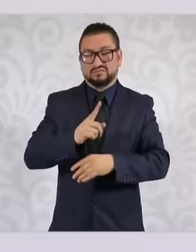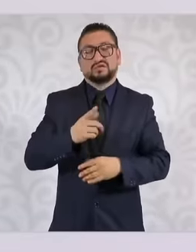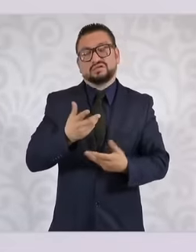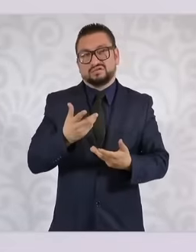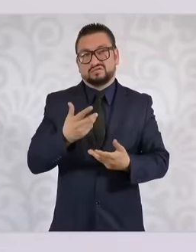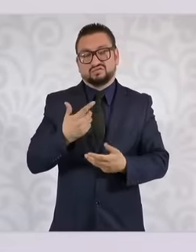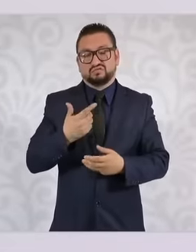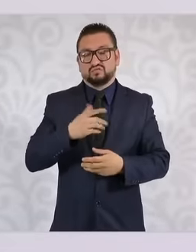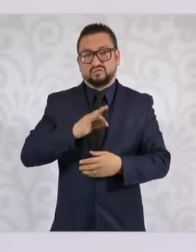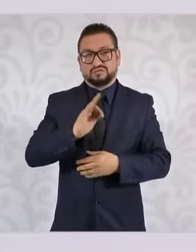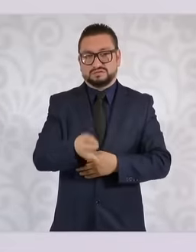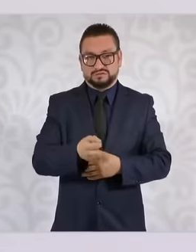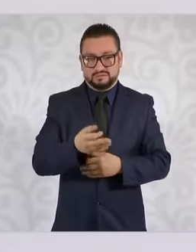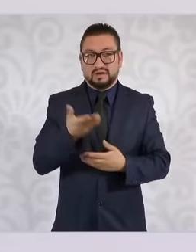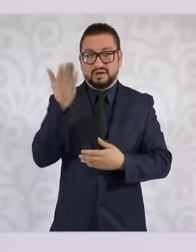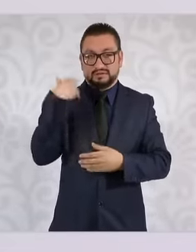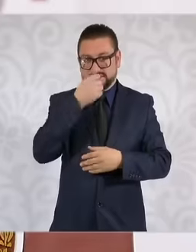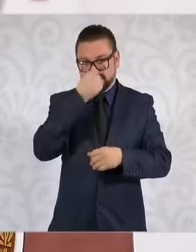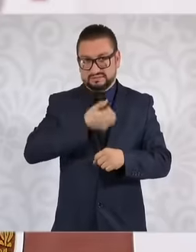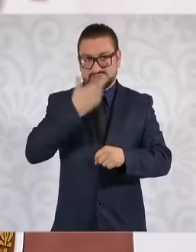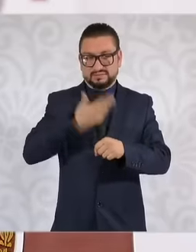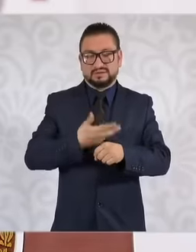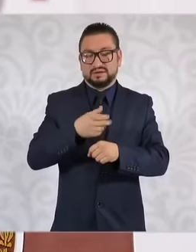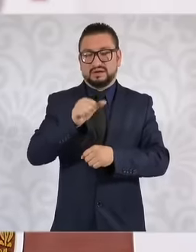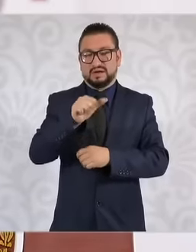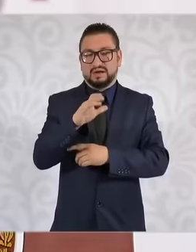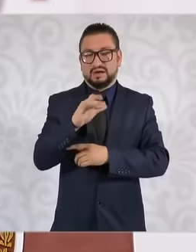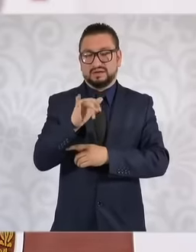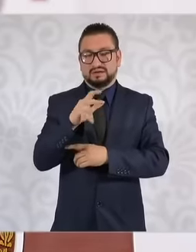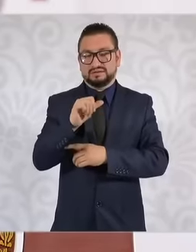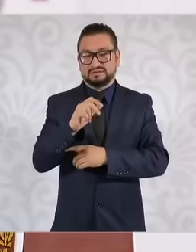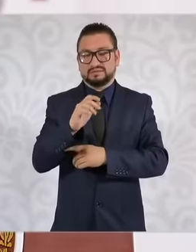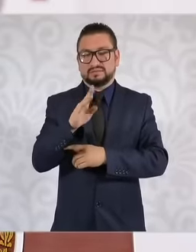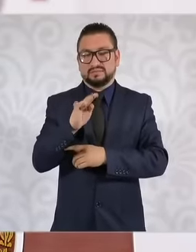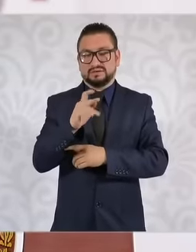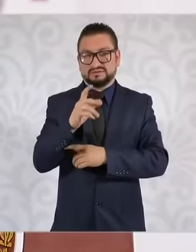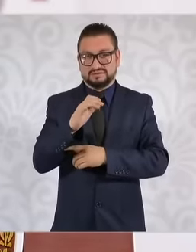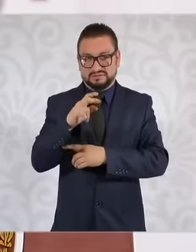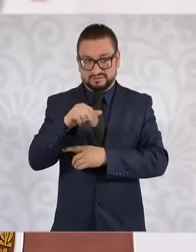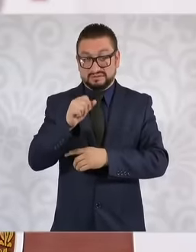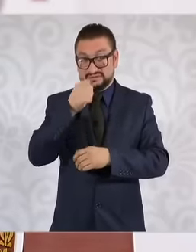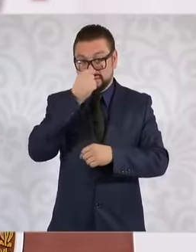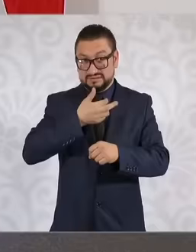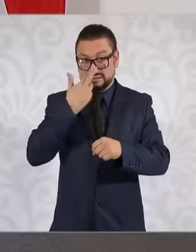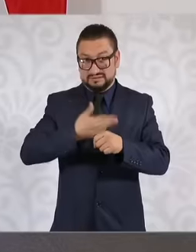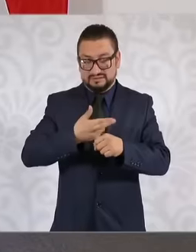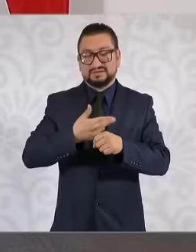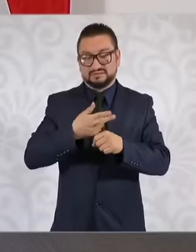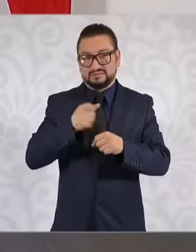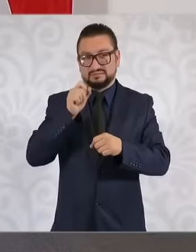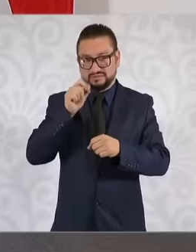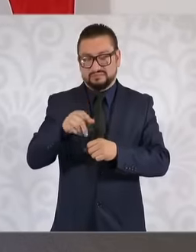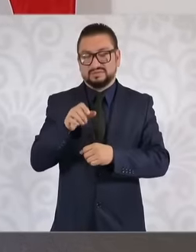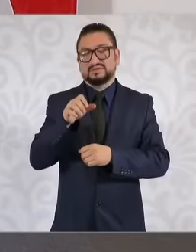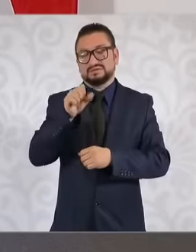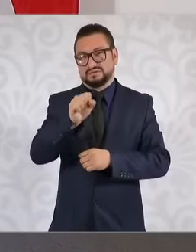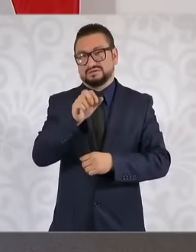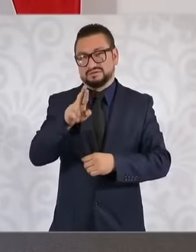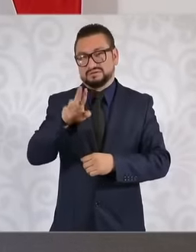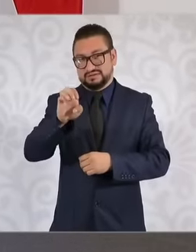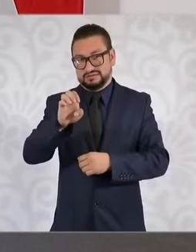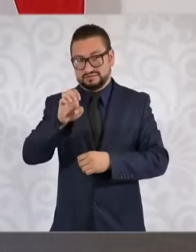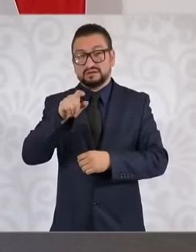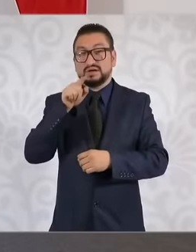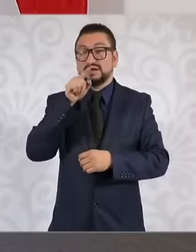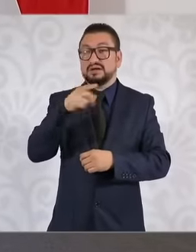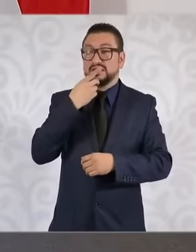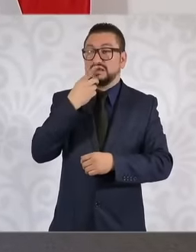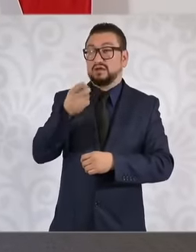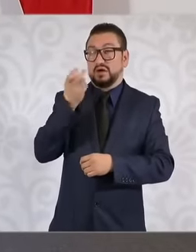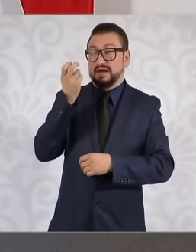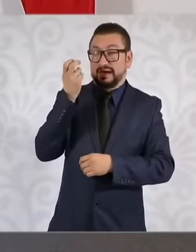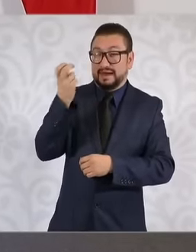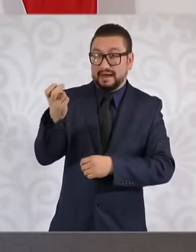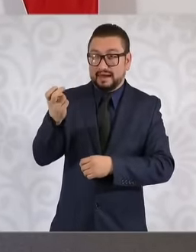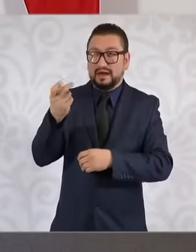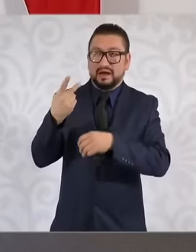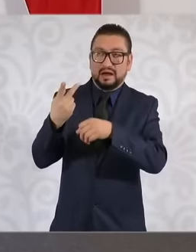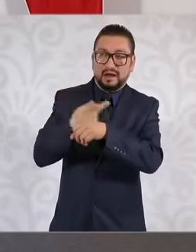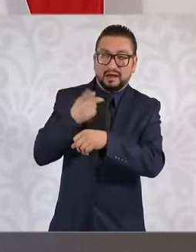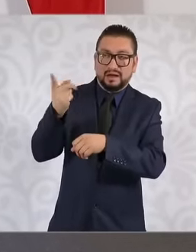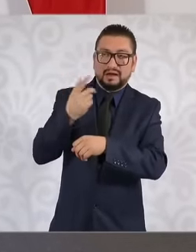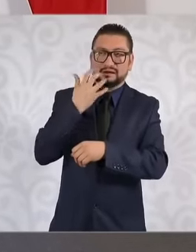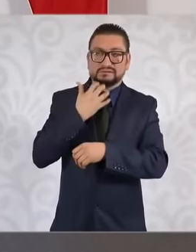Alicia Bárcenas, who was Secretary of Foreign Affairs condemned in the first instance this